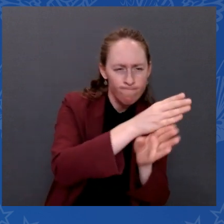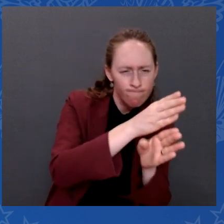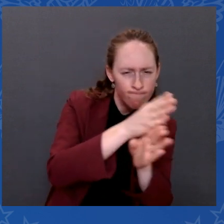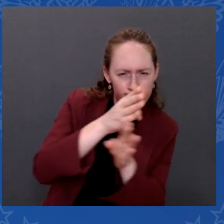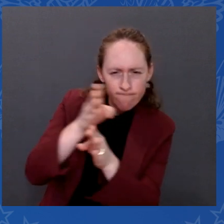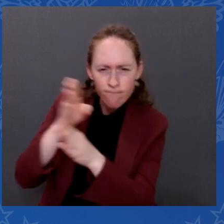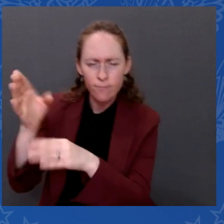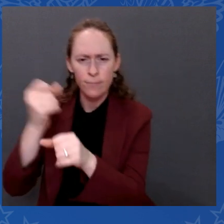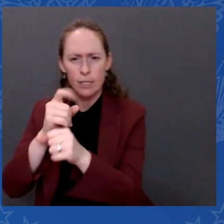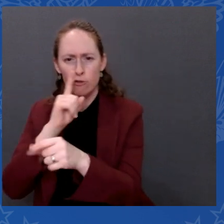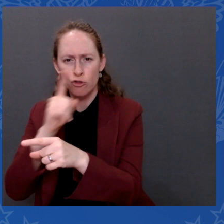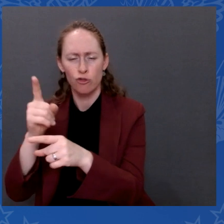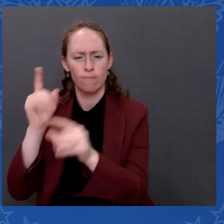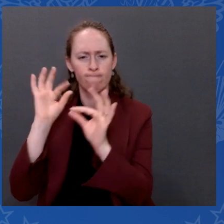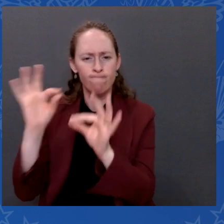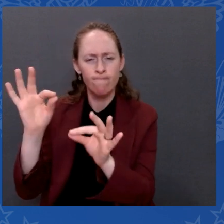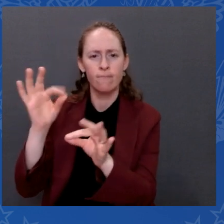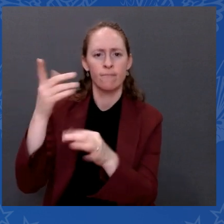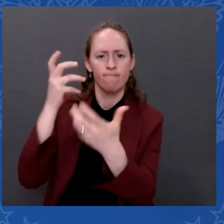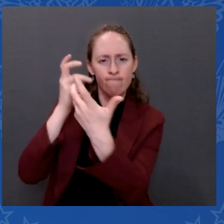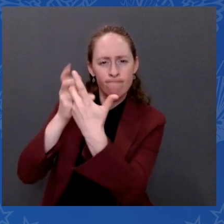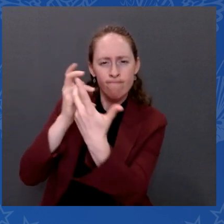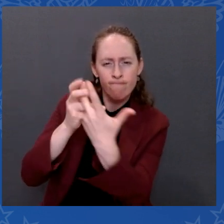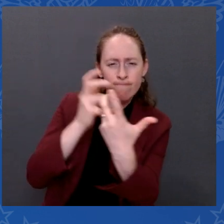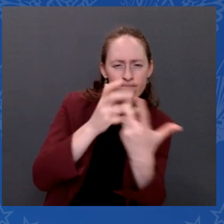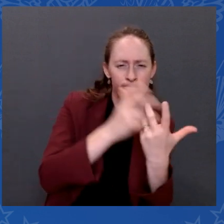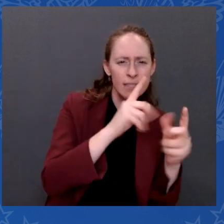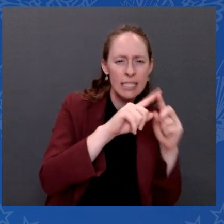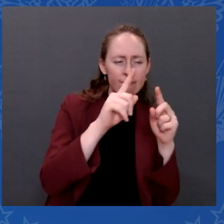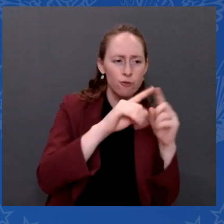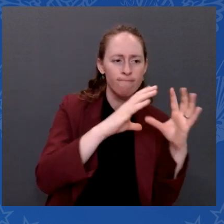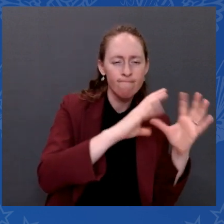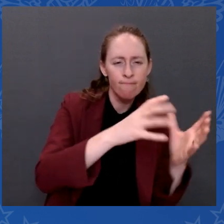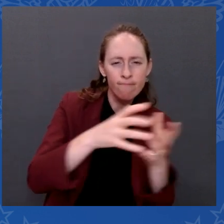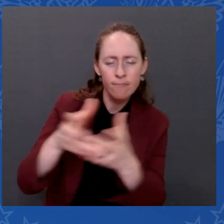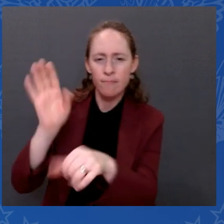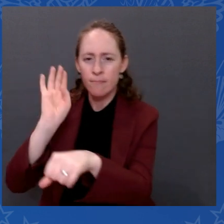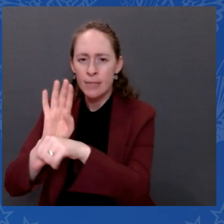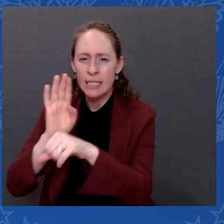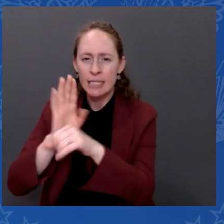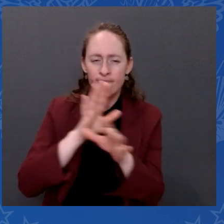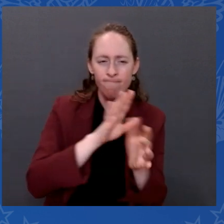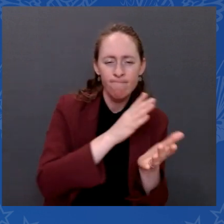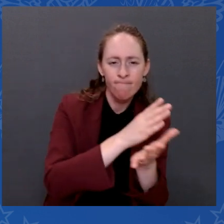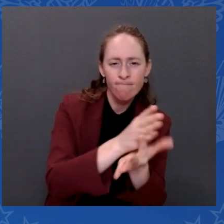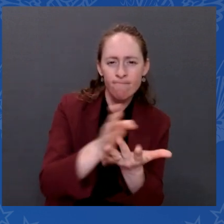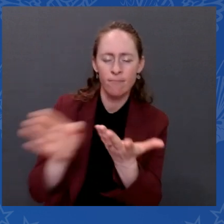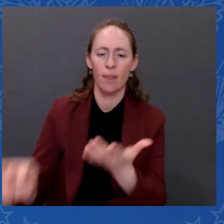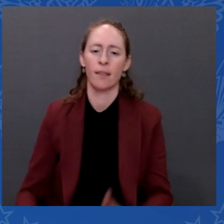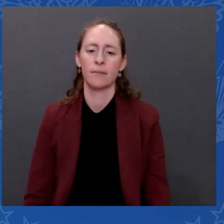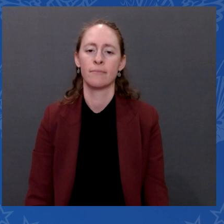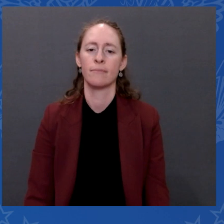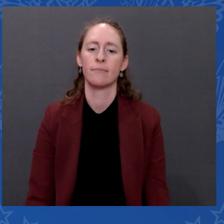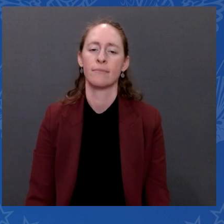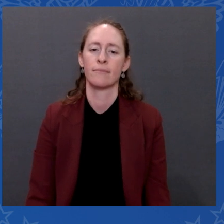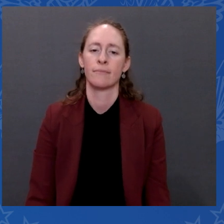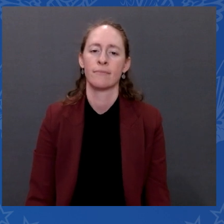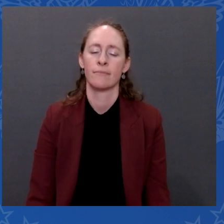And the bill -- the bill will require that I personally have to sign off on the biggest grants before they can be dispersed.